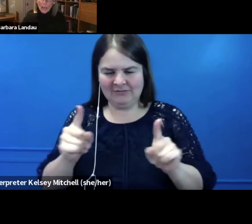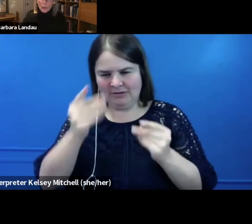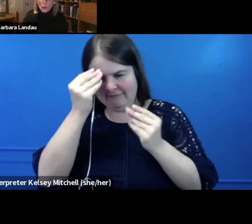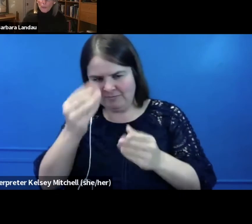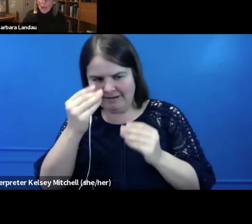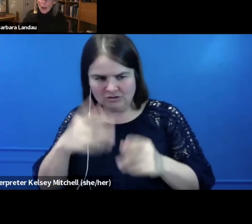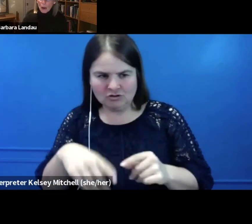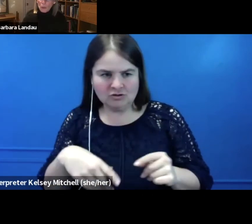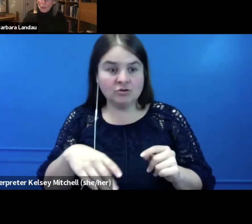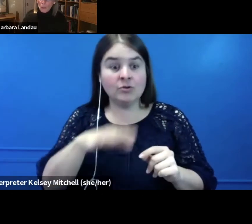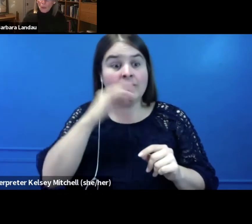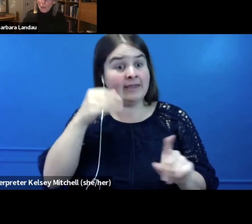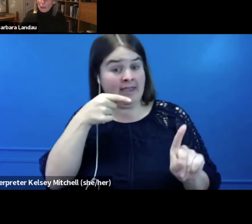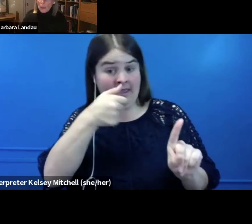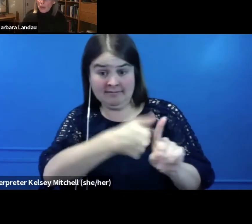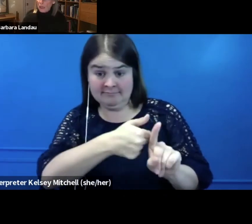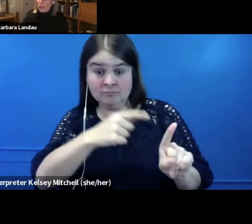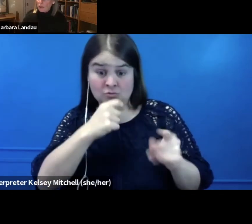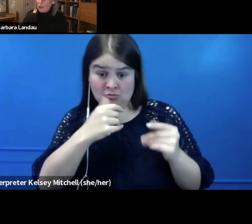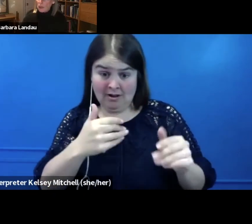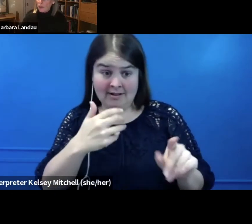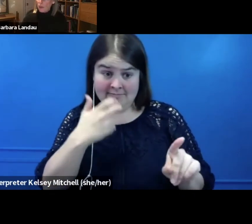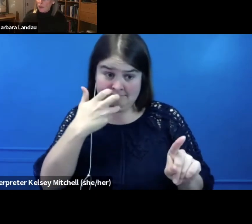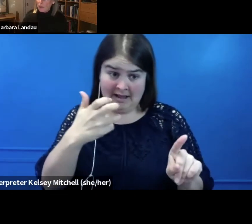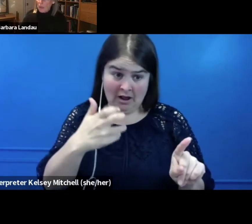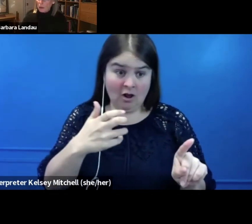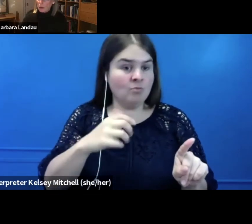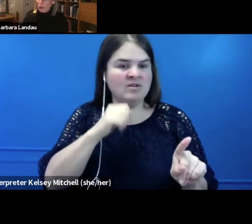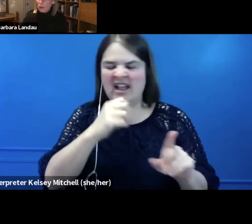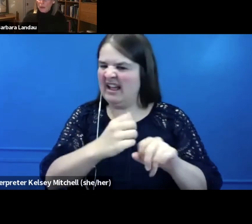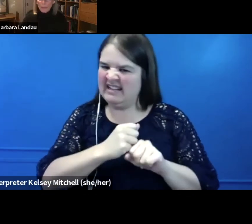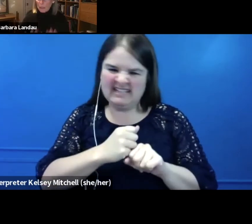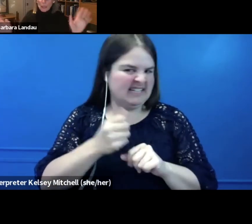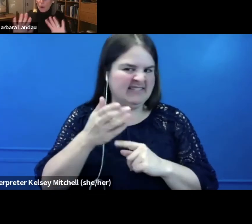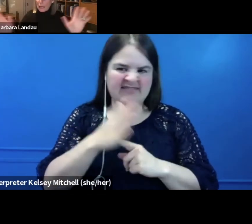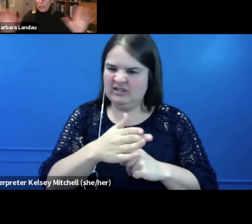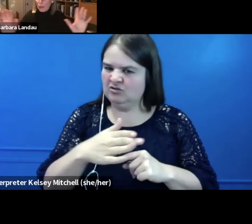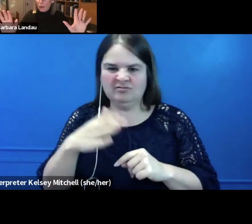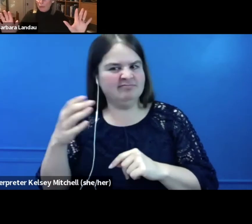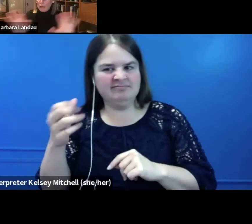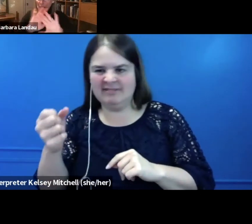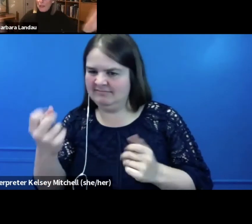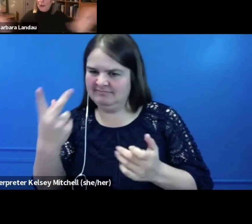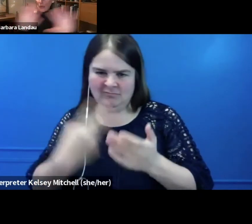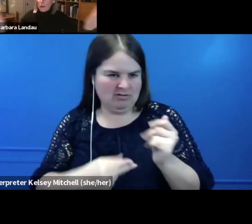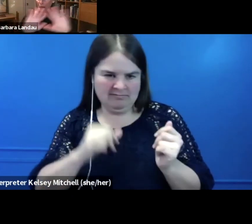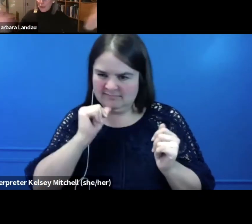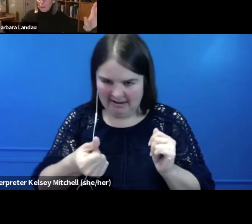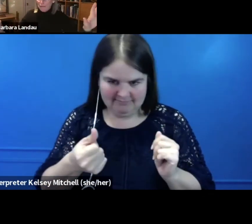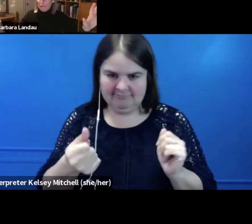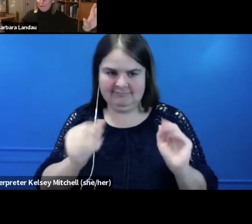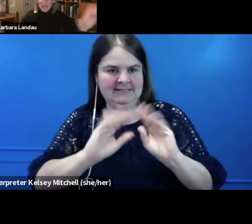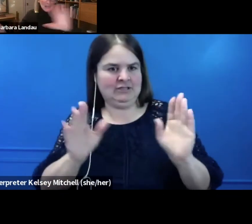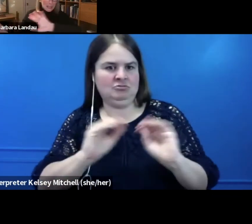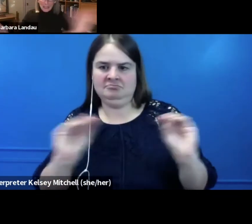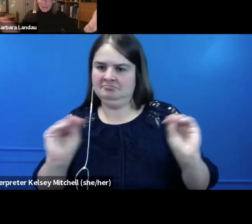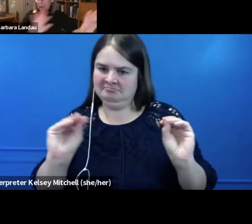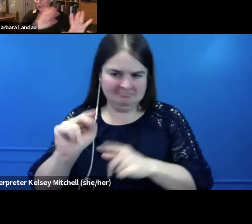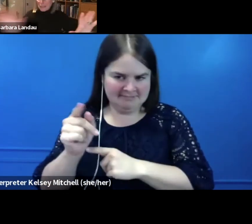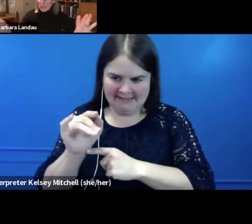who meows will not get a fish or milk that means he won't get either neither neither neither